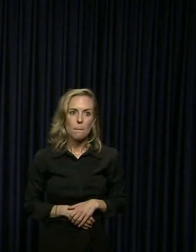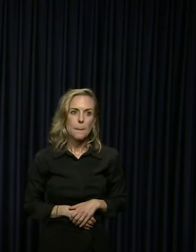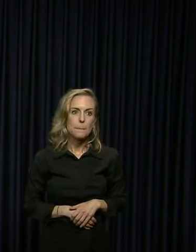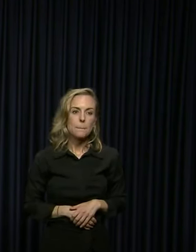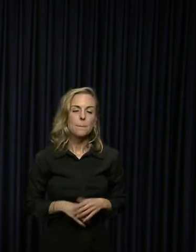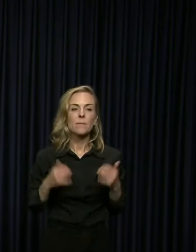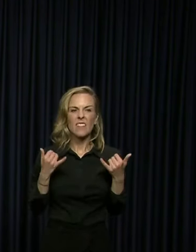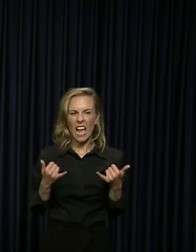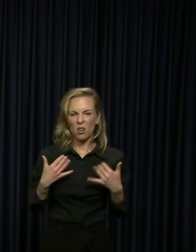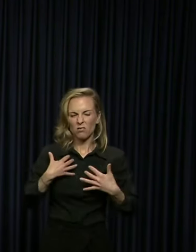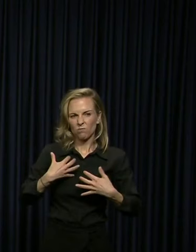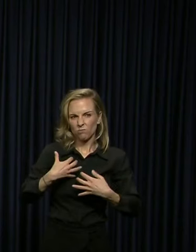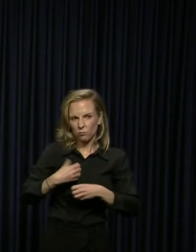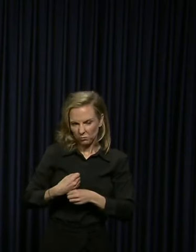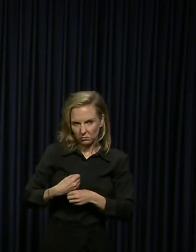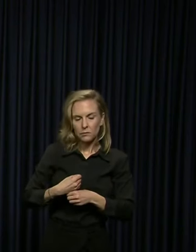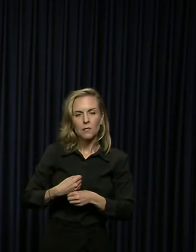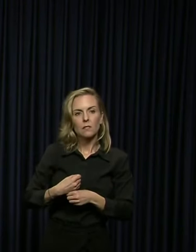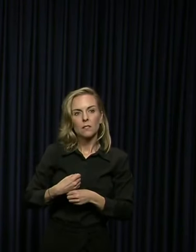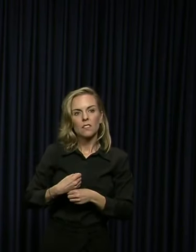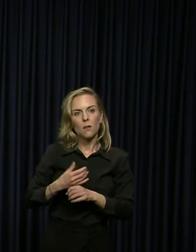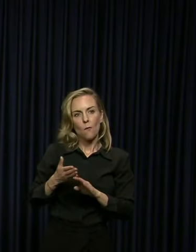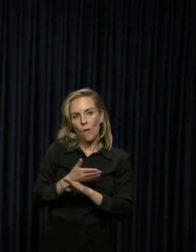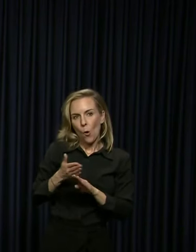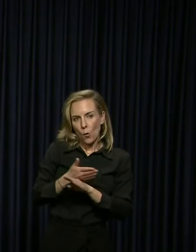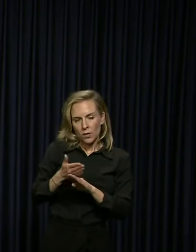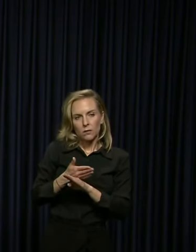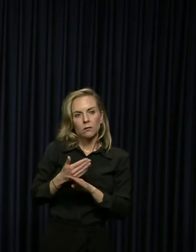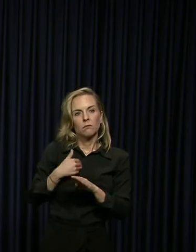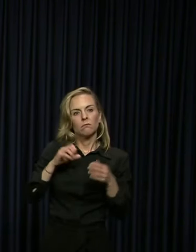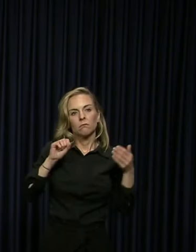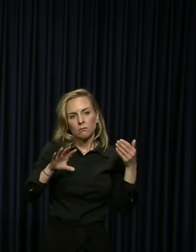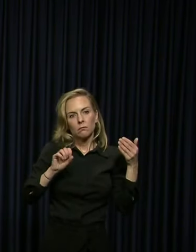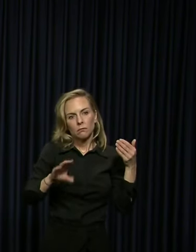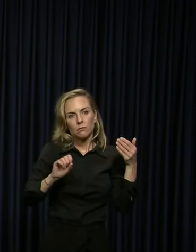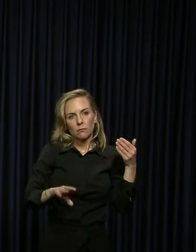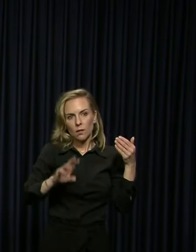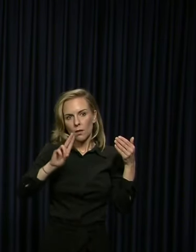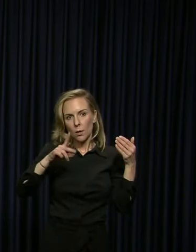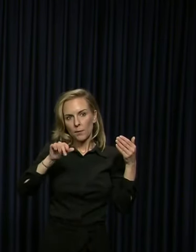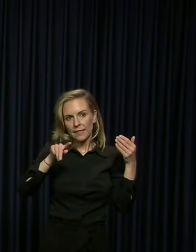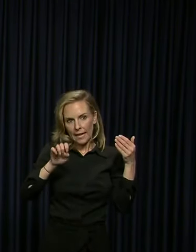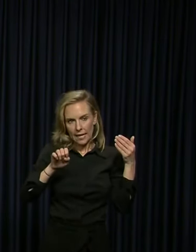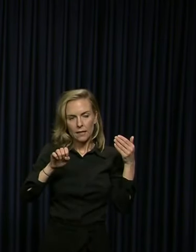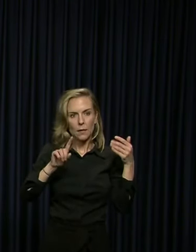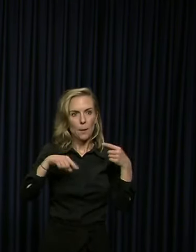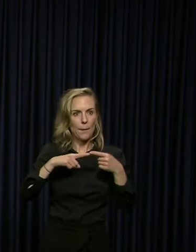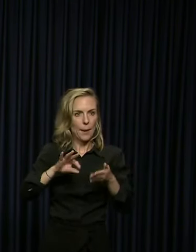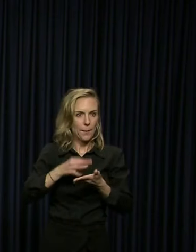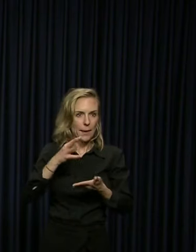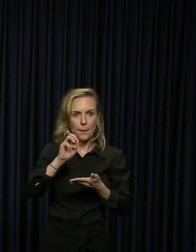COVERAGE THROUGH JUNE. AND IF YOU FILL THAT ONE PAGE OUT AND YOU DON'T HAVE